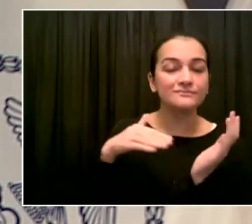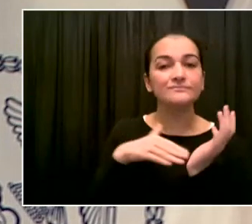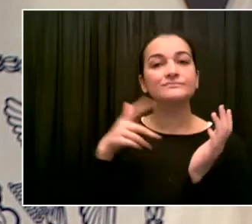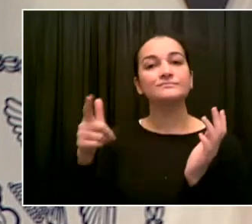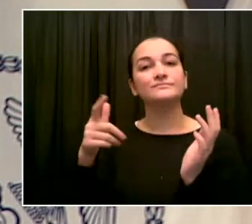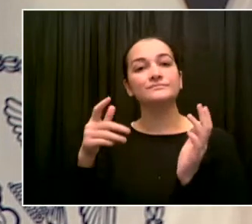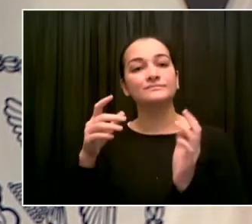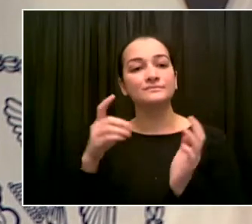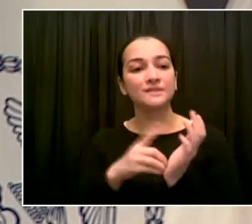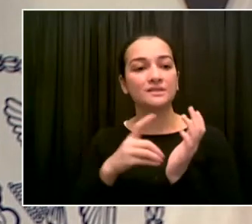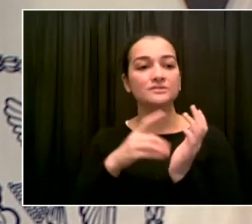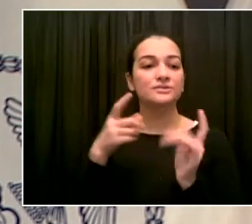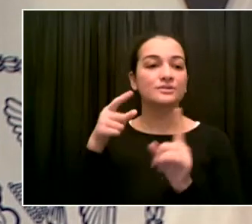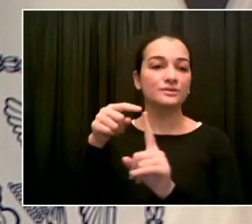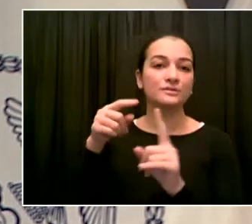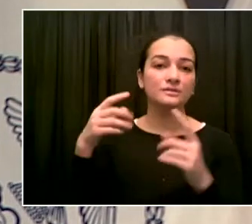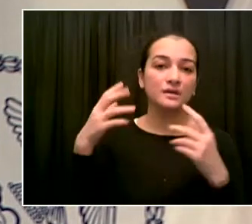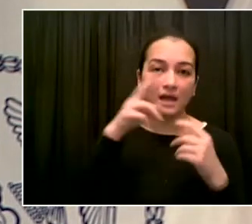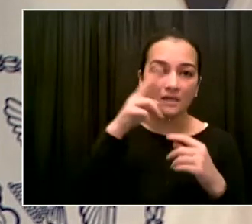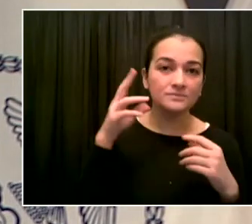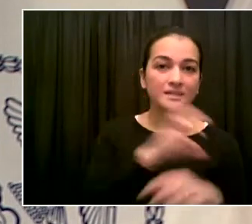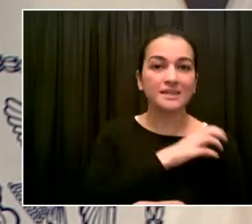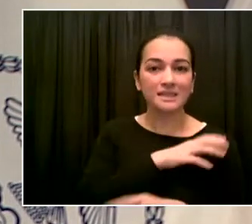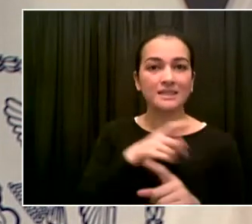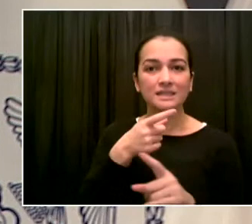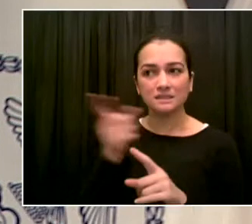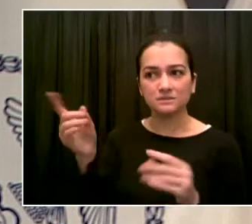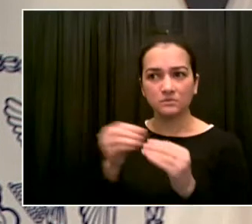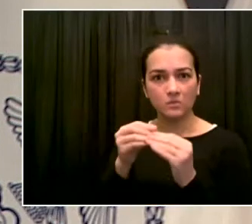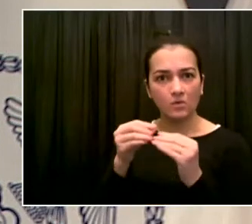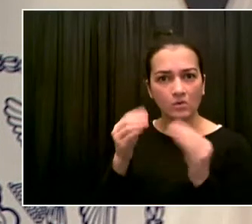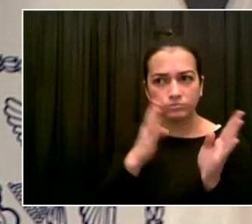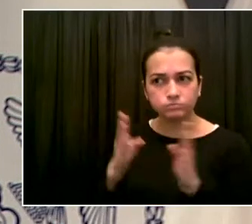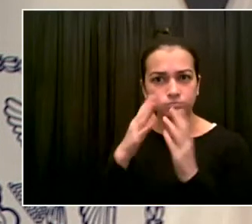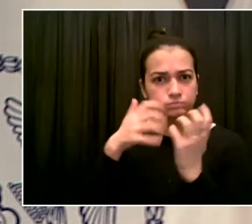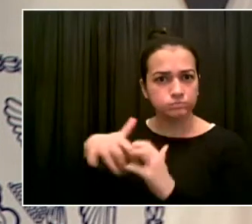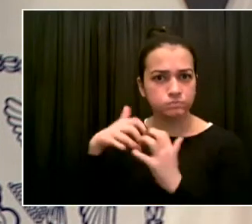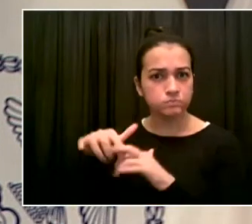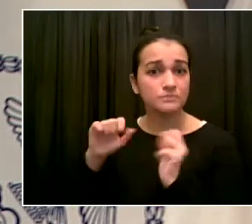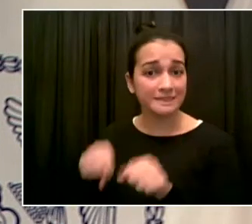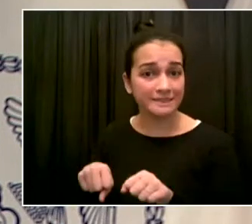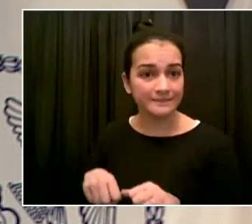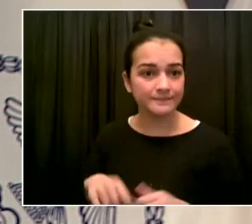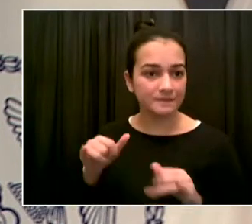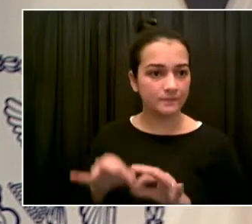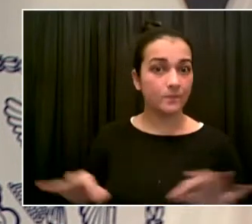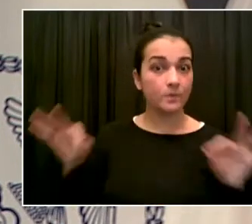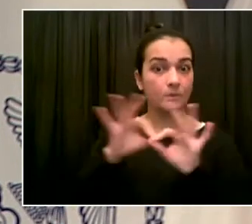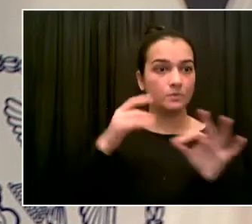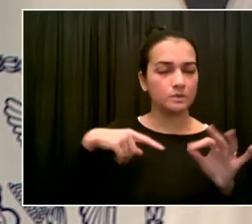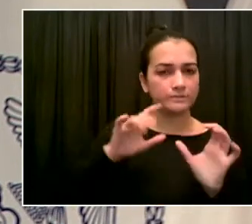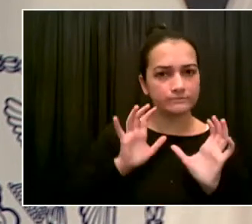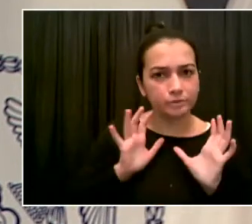TO ME, WE HAVE THE BASIC APPROACH. WE HAVE TO